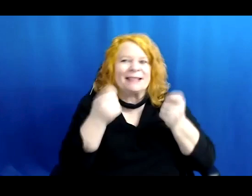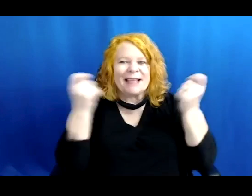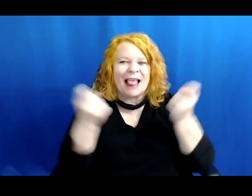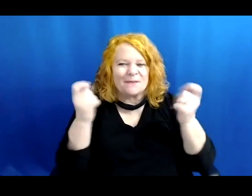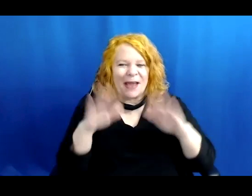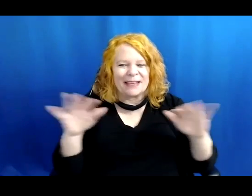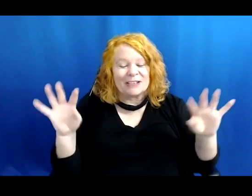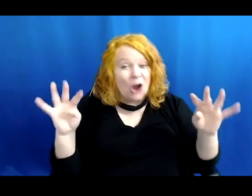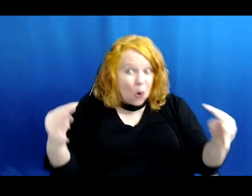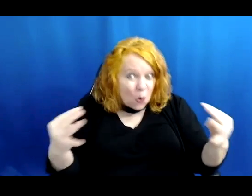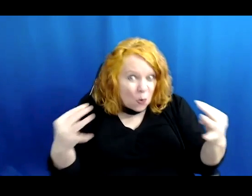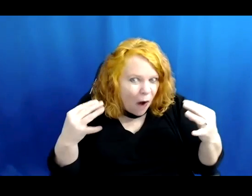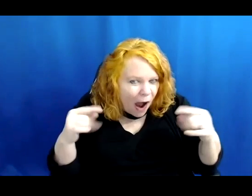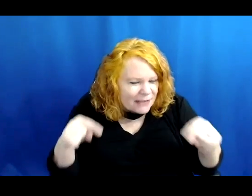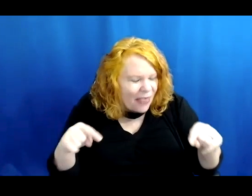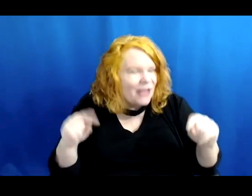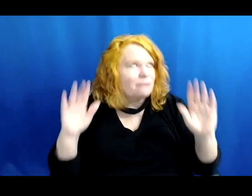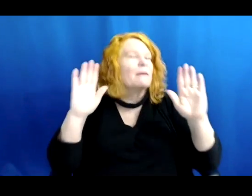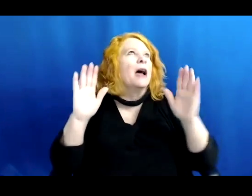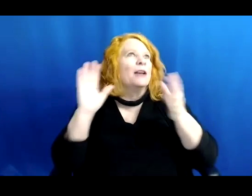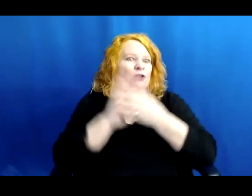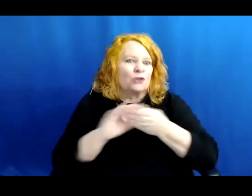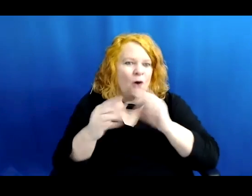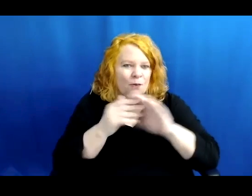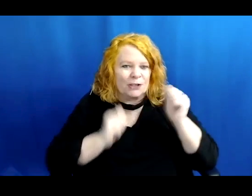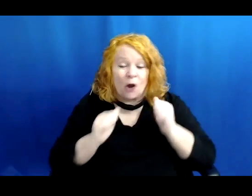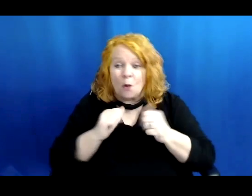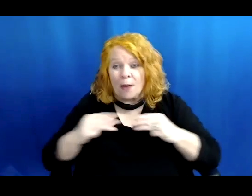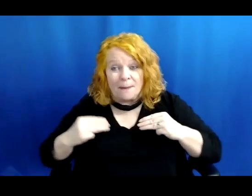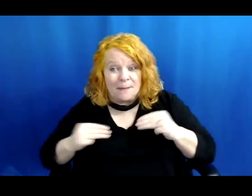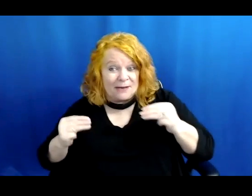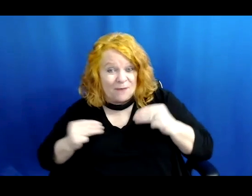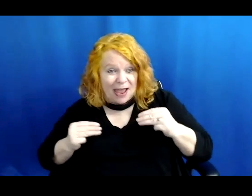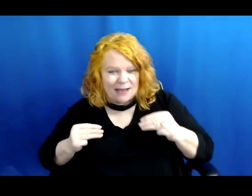this incredible story show with Midwest Marvin. >> And me, Gwyn.